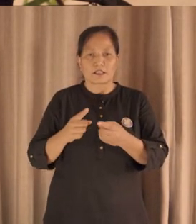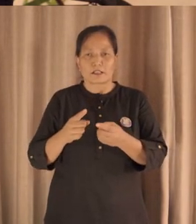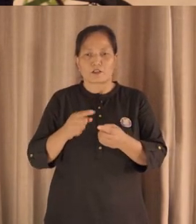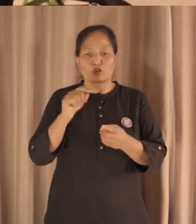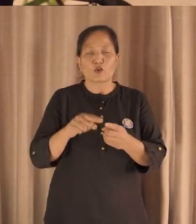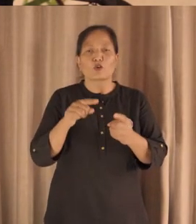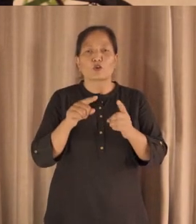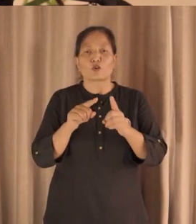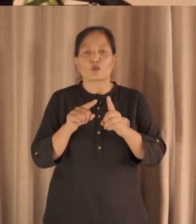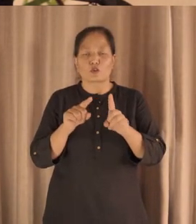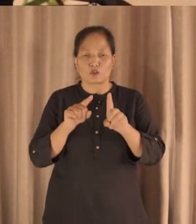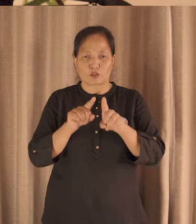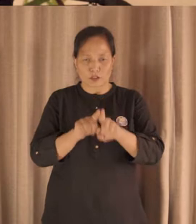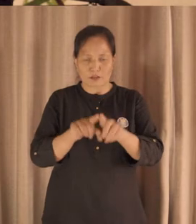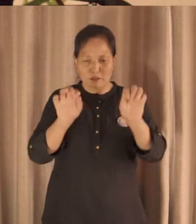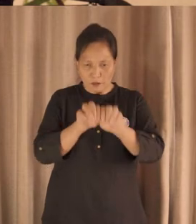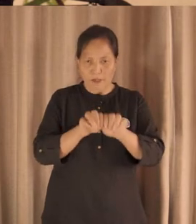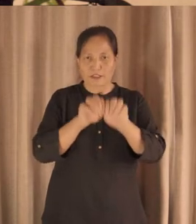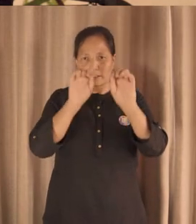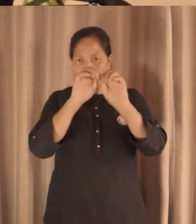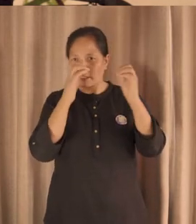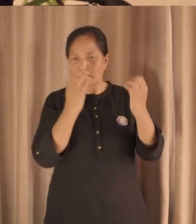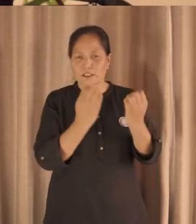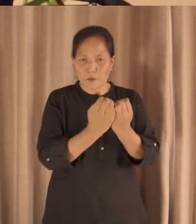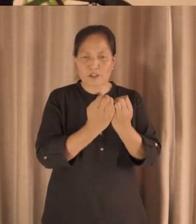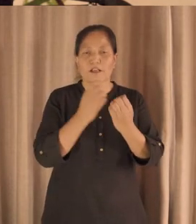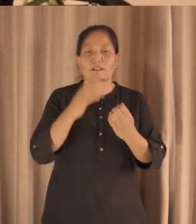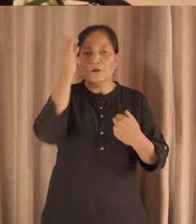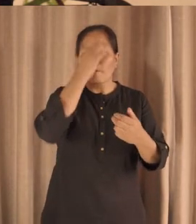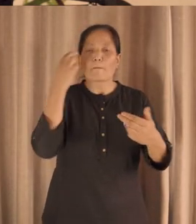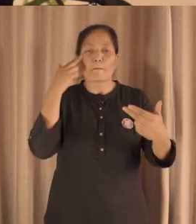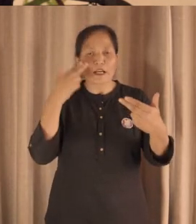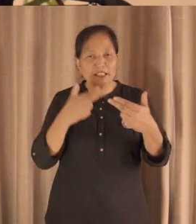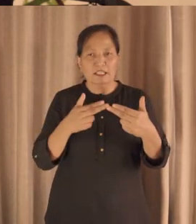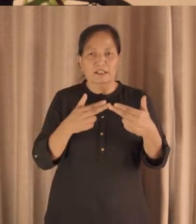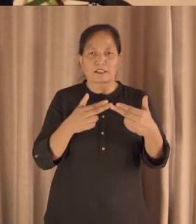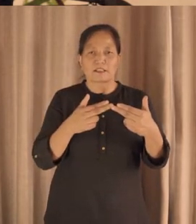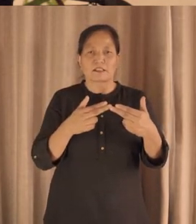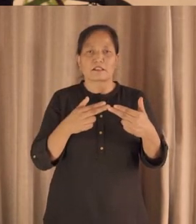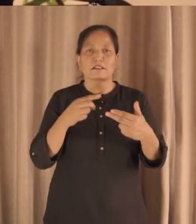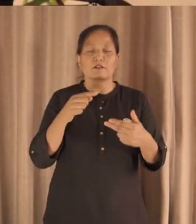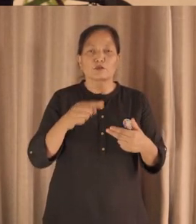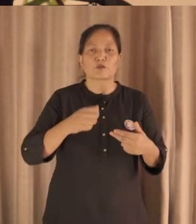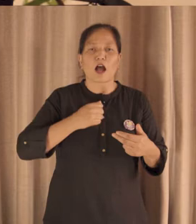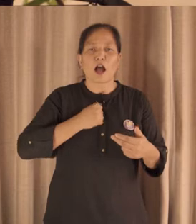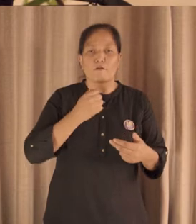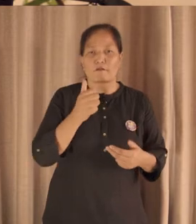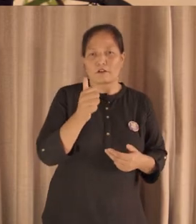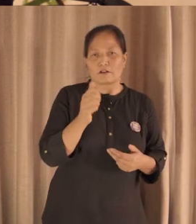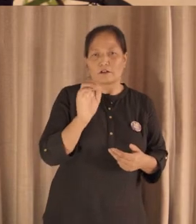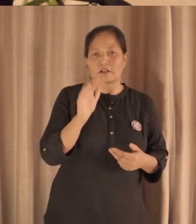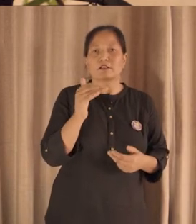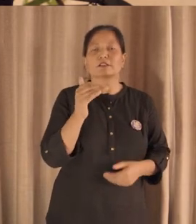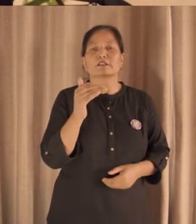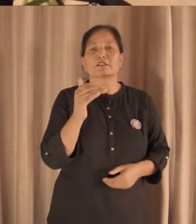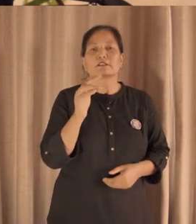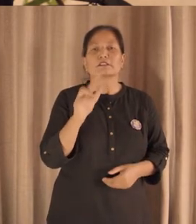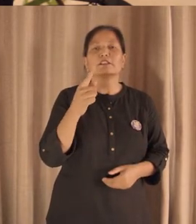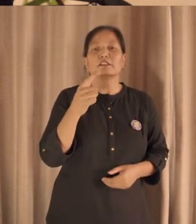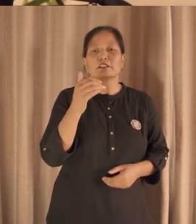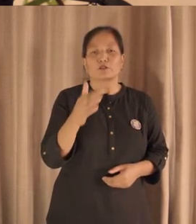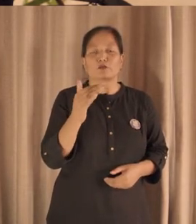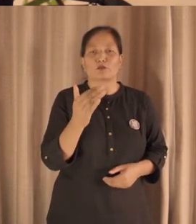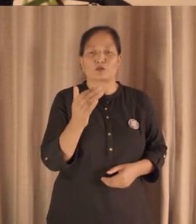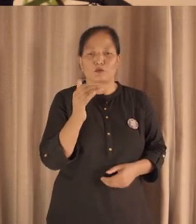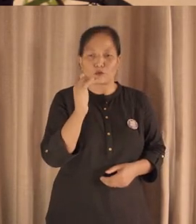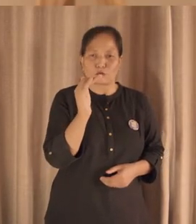Tharus, in black and white but in-depth. Tharus are not straightforward or honest but the